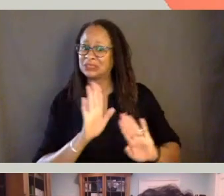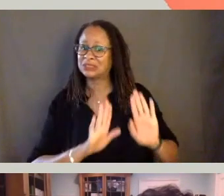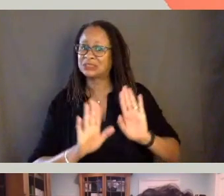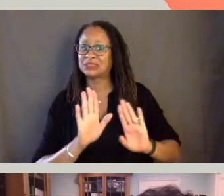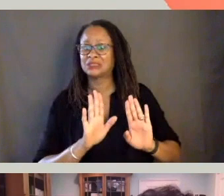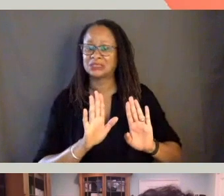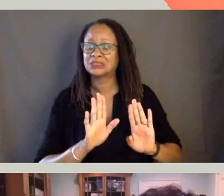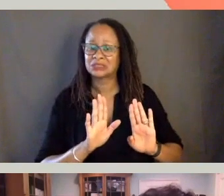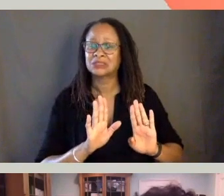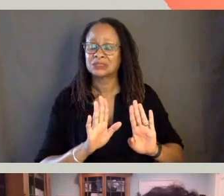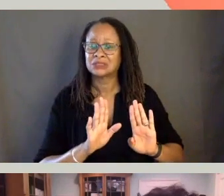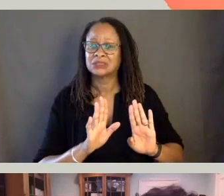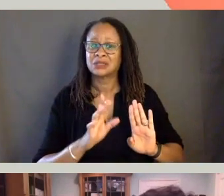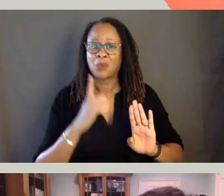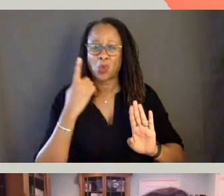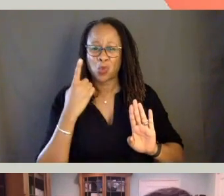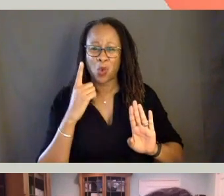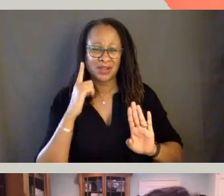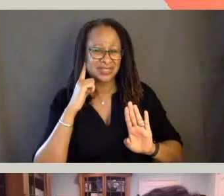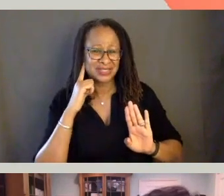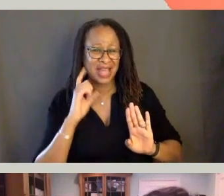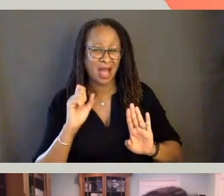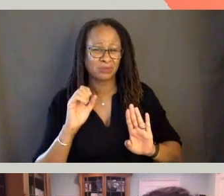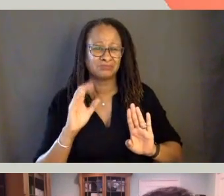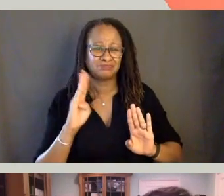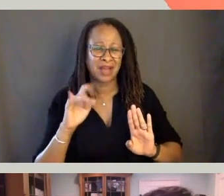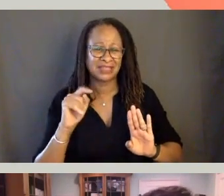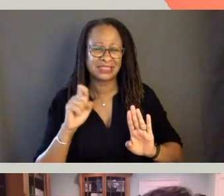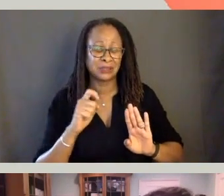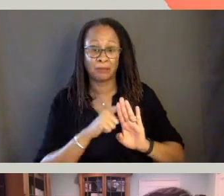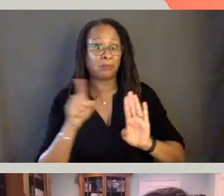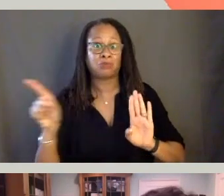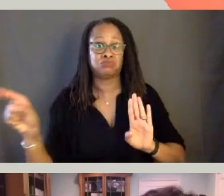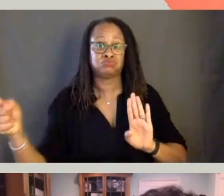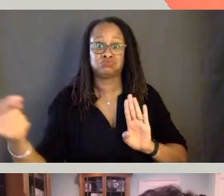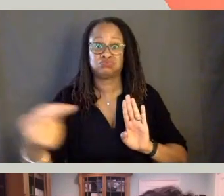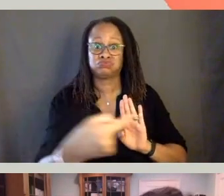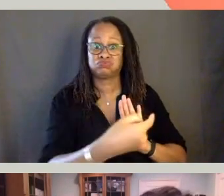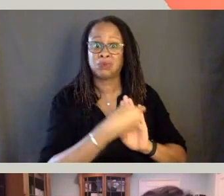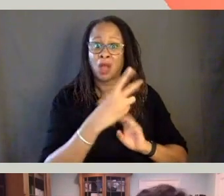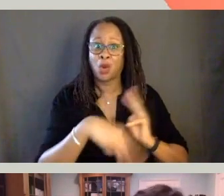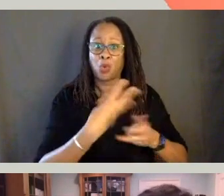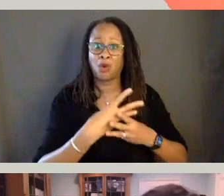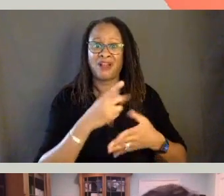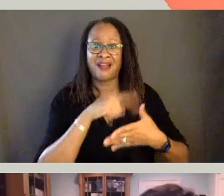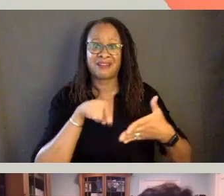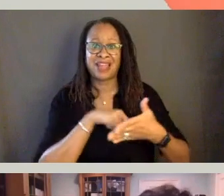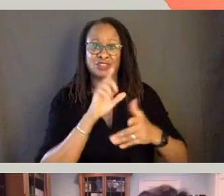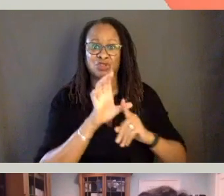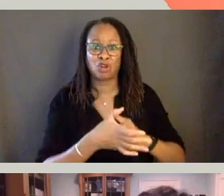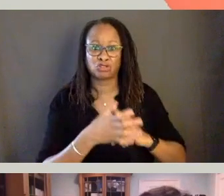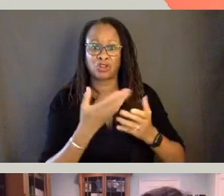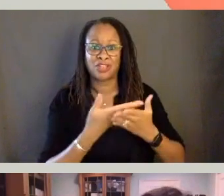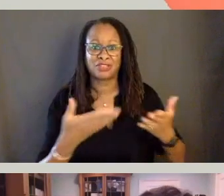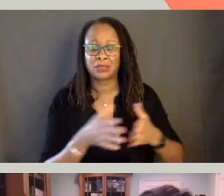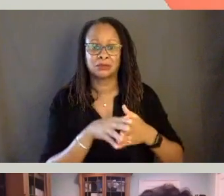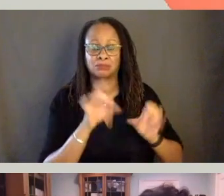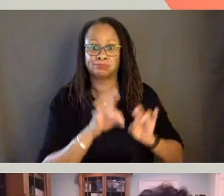because one soundbite can ricochet around the world and cancel culture things right out of existence.